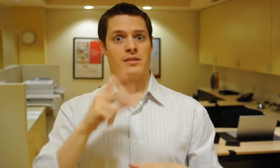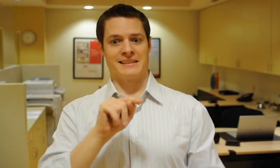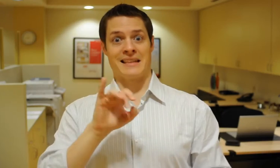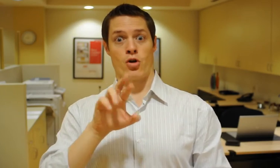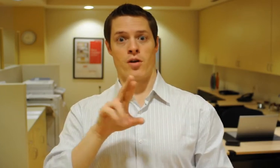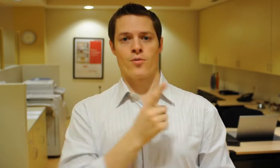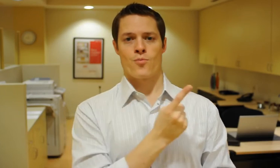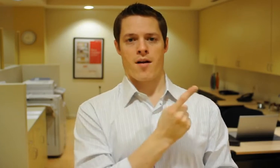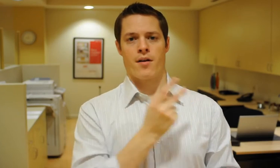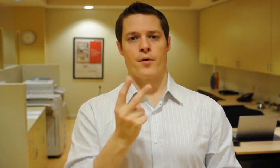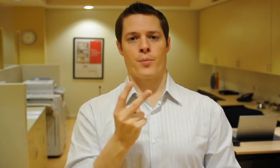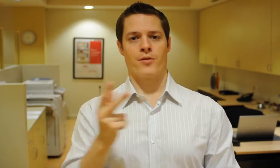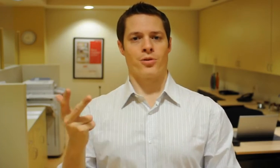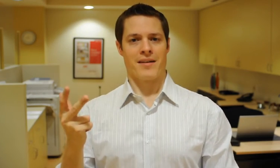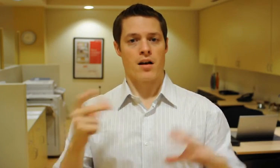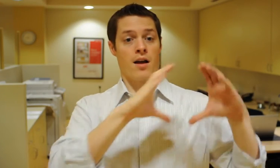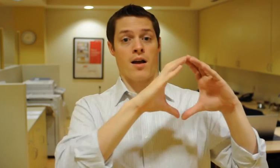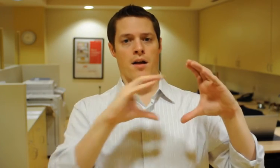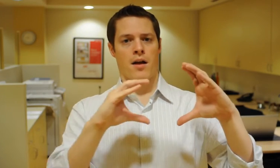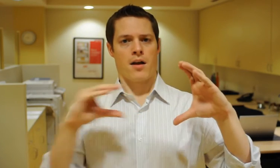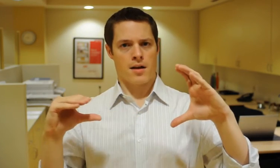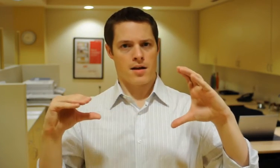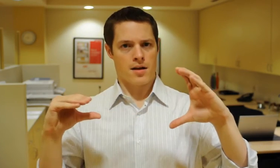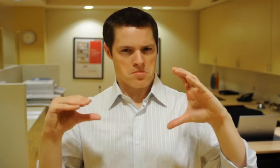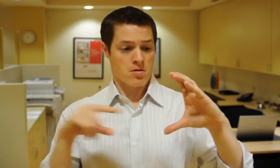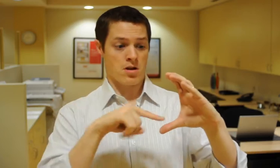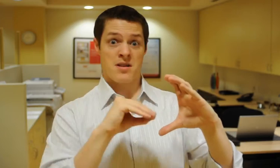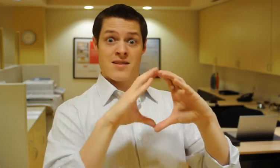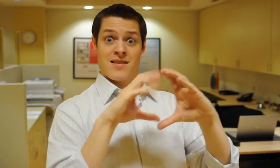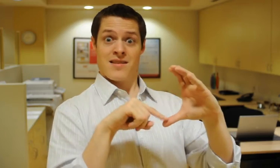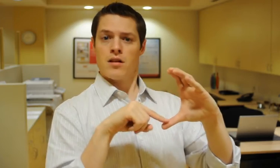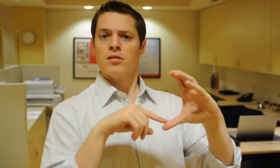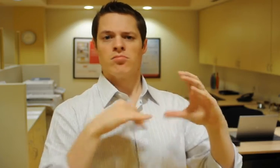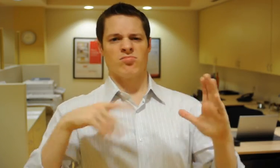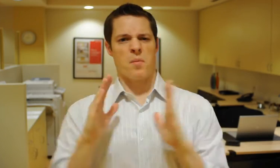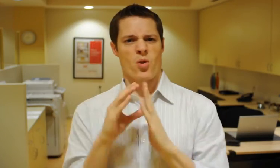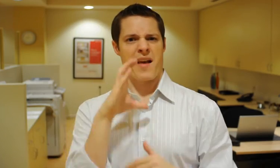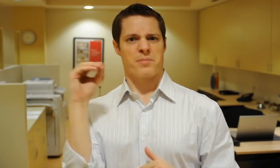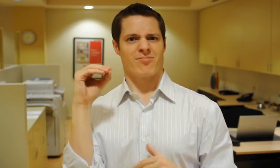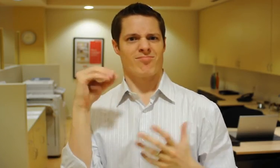As you see, there are three tiers. Smaller companies are in the first tier.